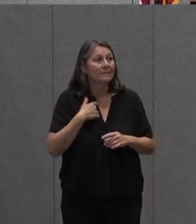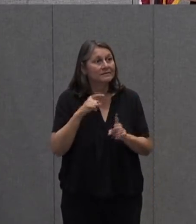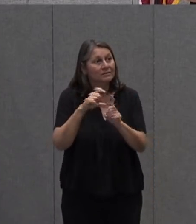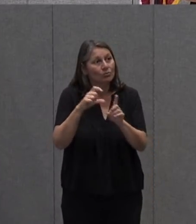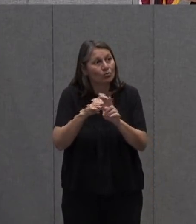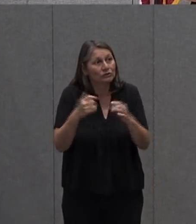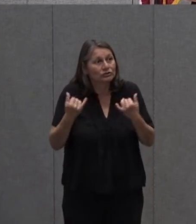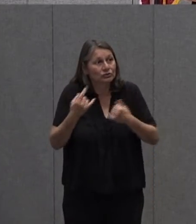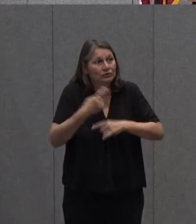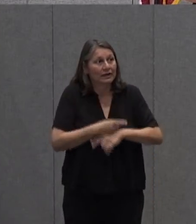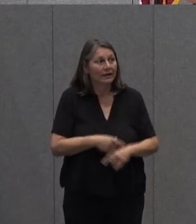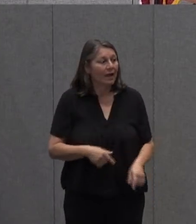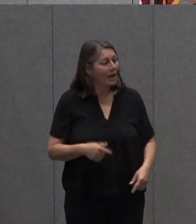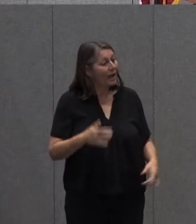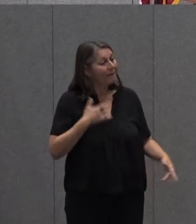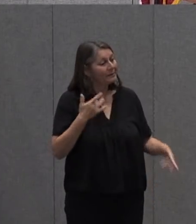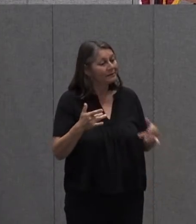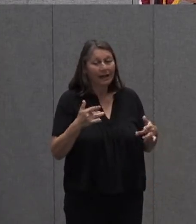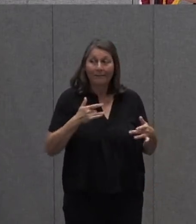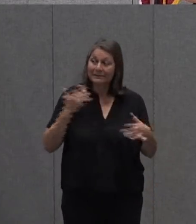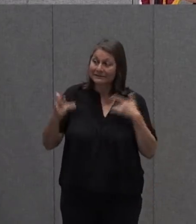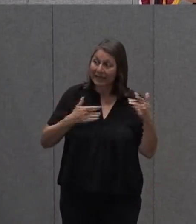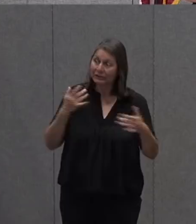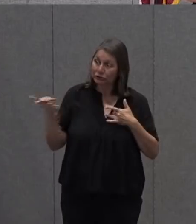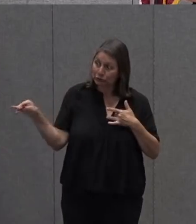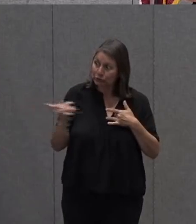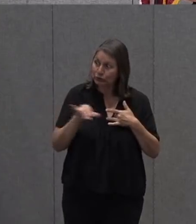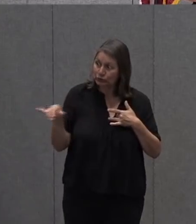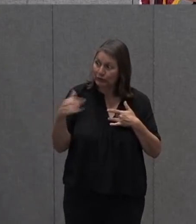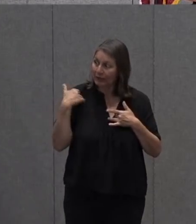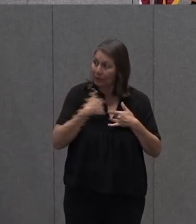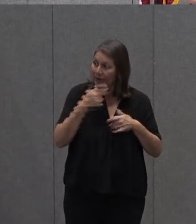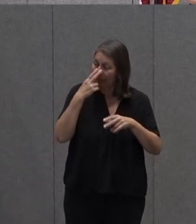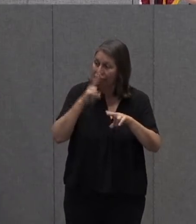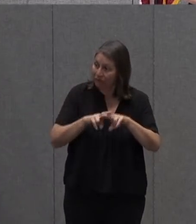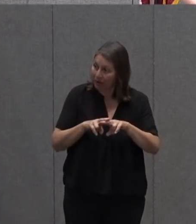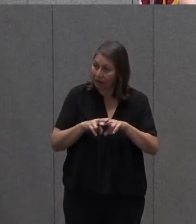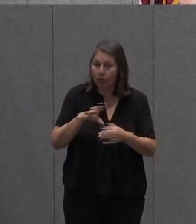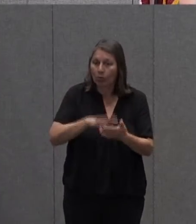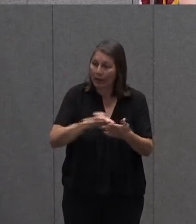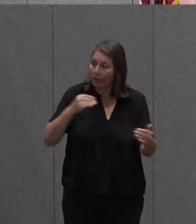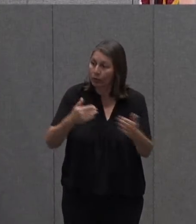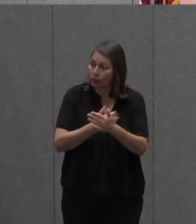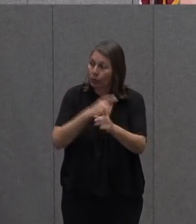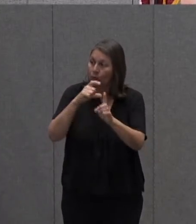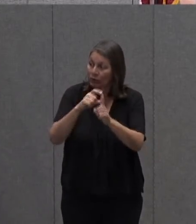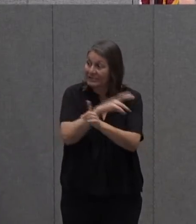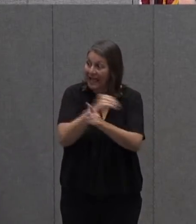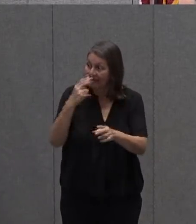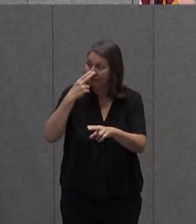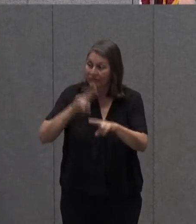I'm really excited about that, but also you know we got to have fun. We did have fun, 'cause I think we could keep doing this